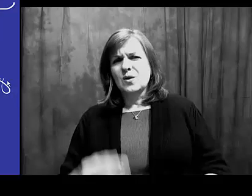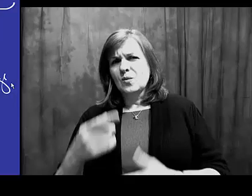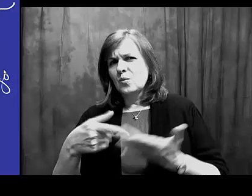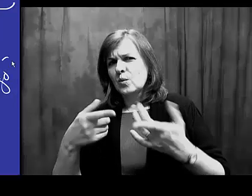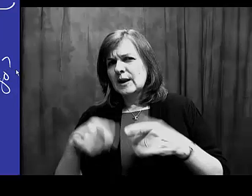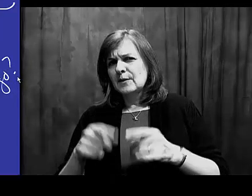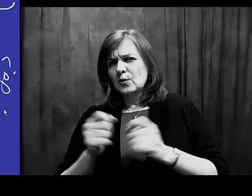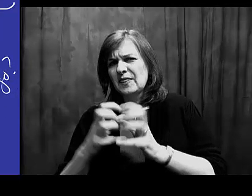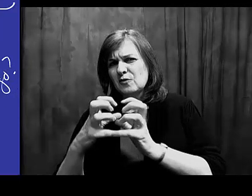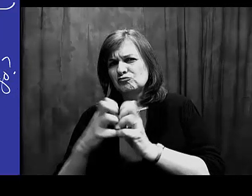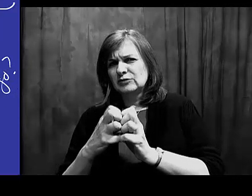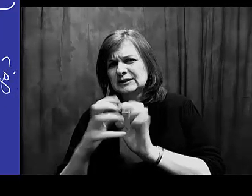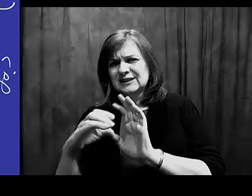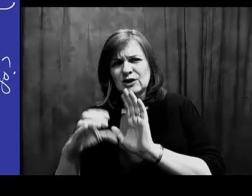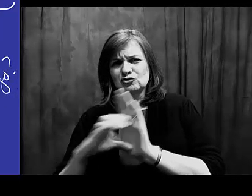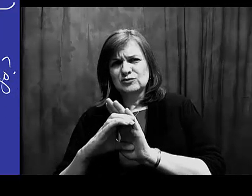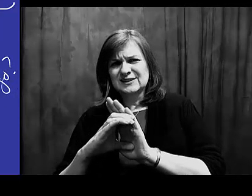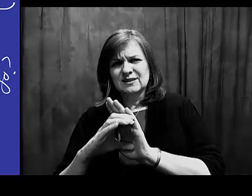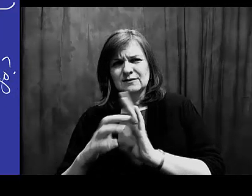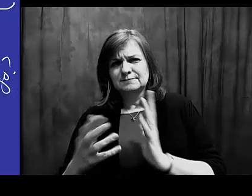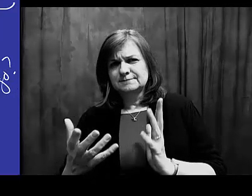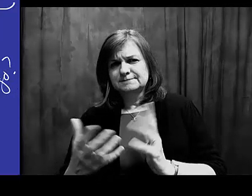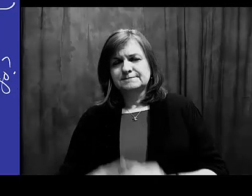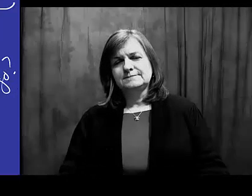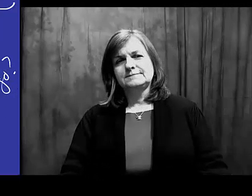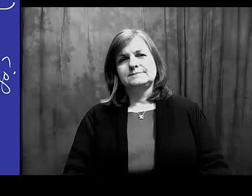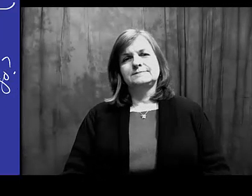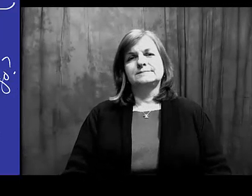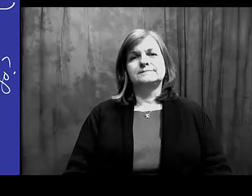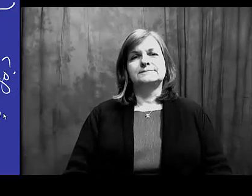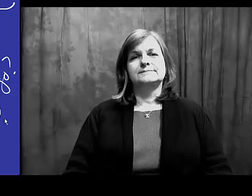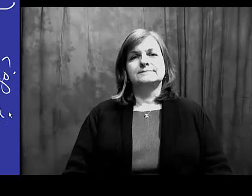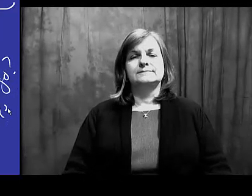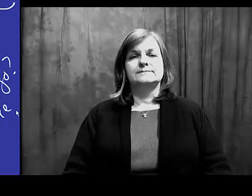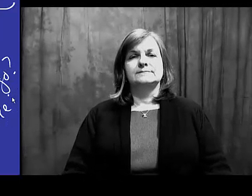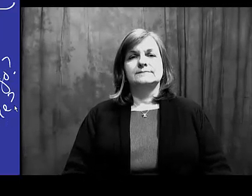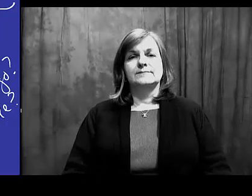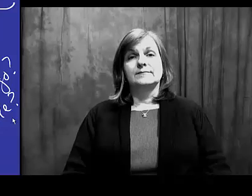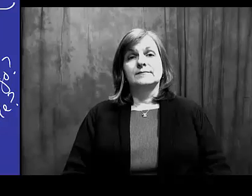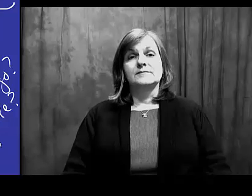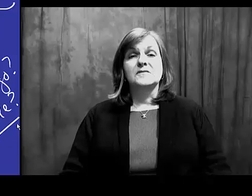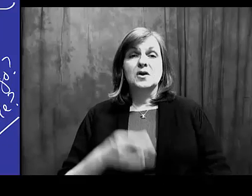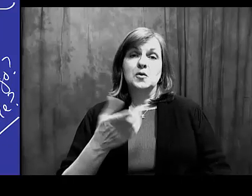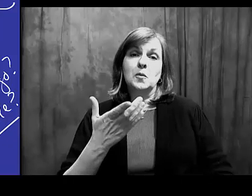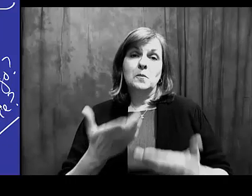and where did the wrinkle go??